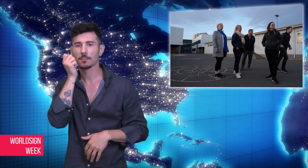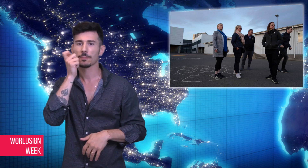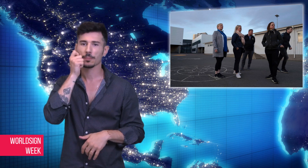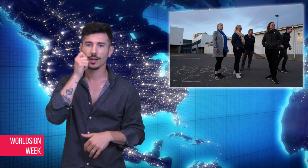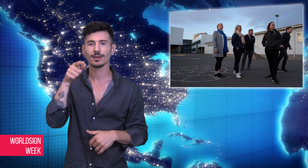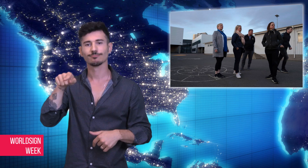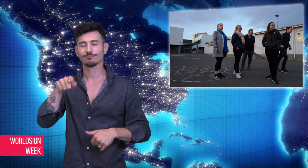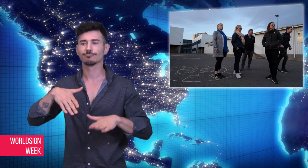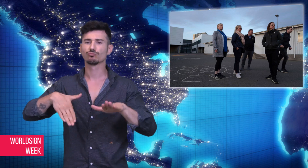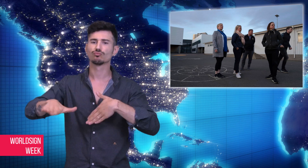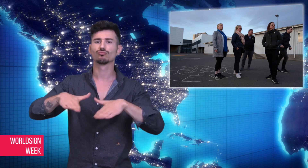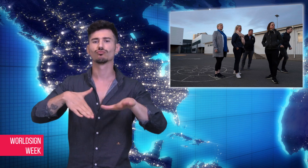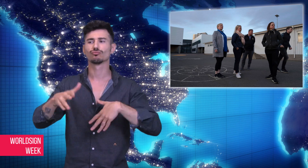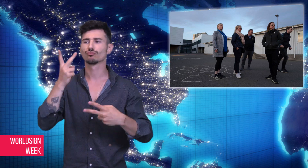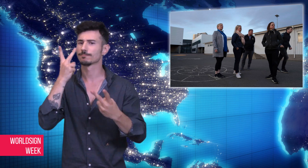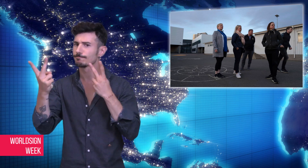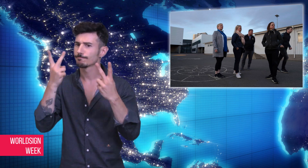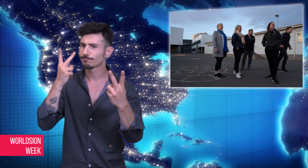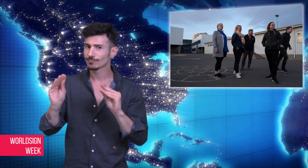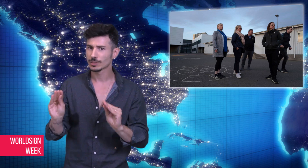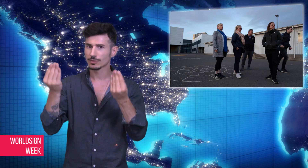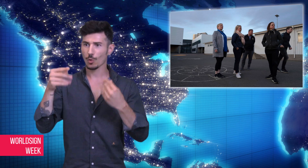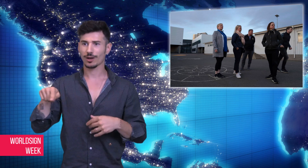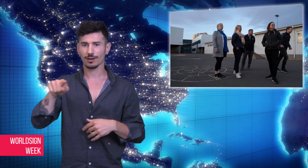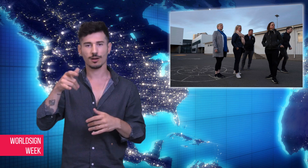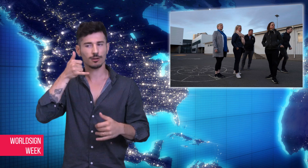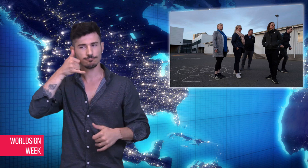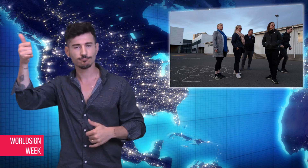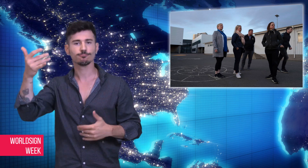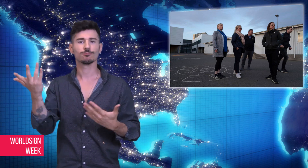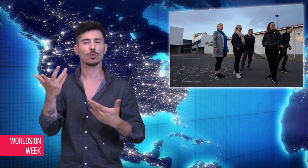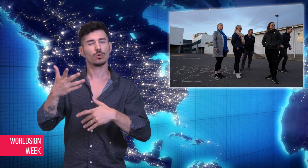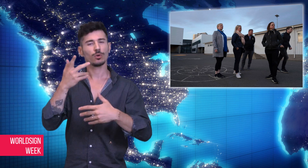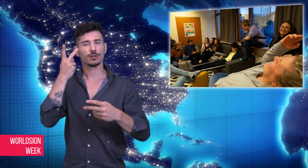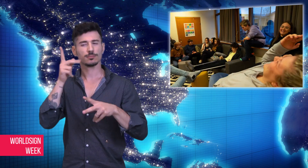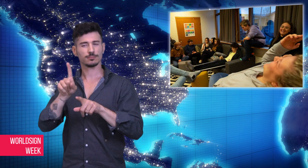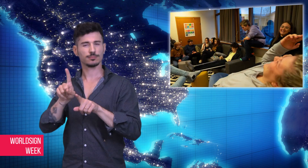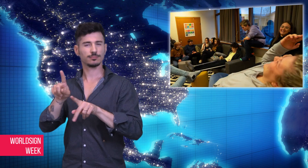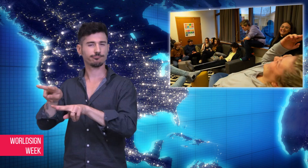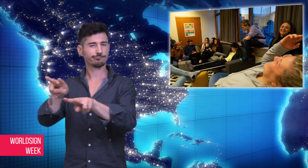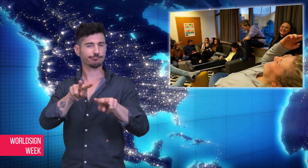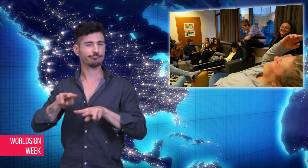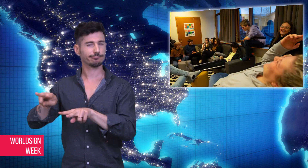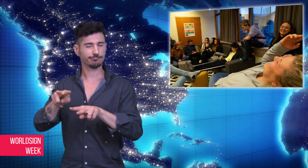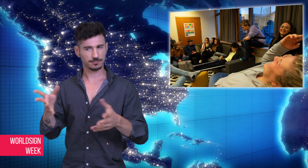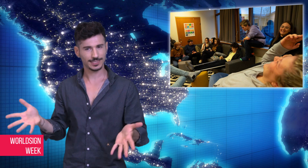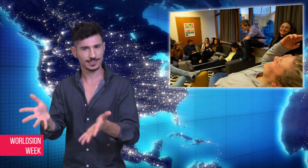to take an evening walk to check on youth hangouts in